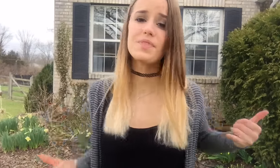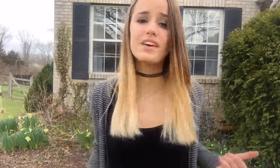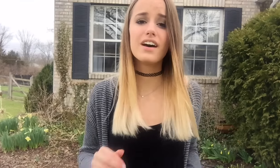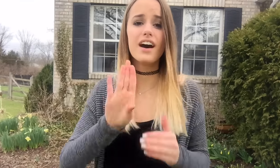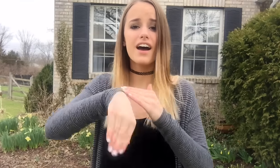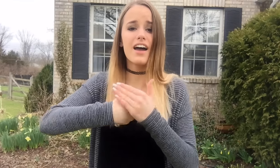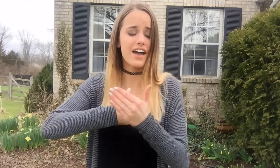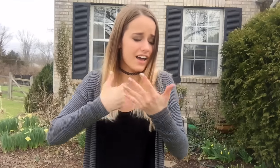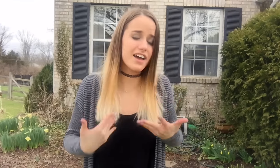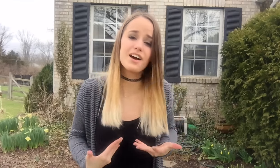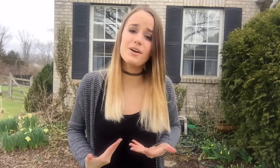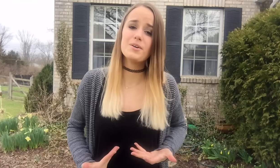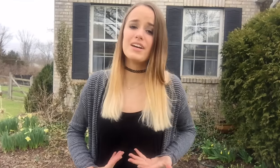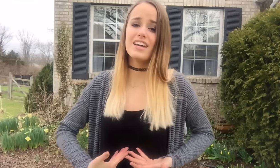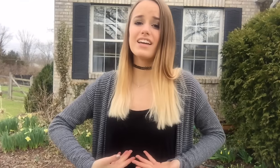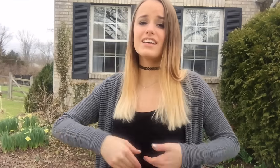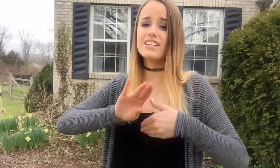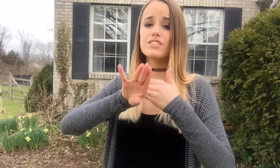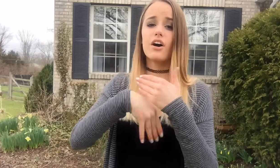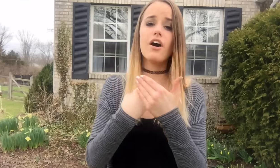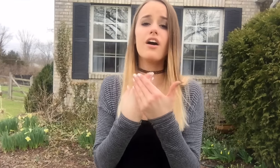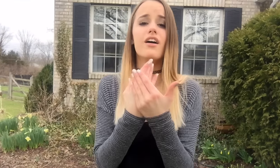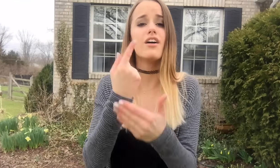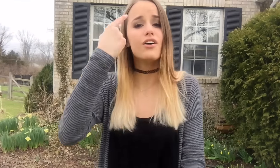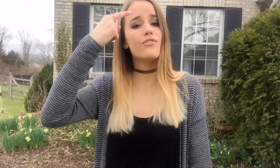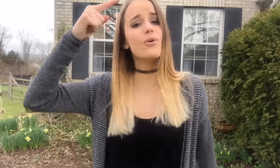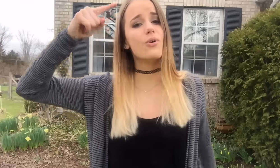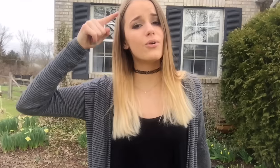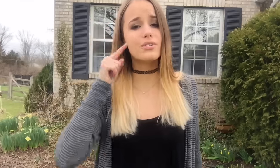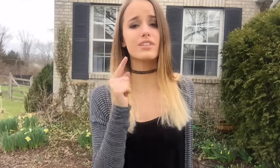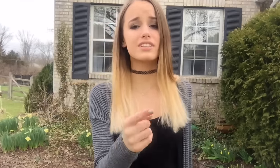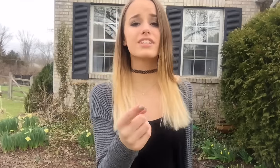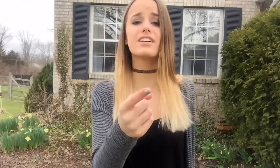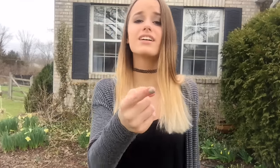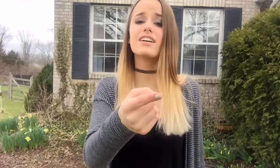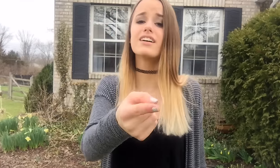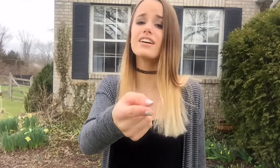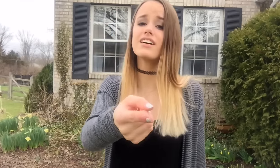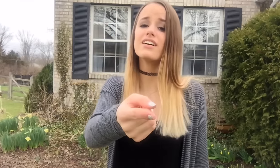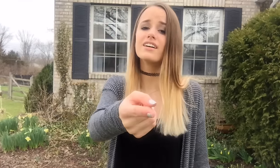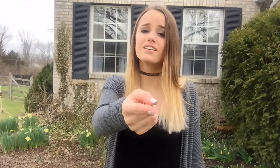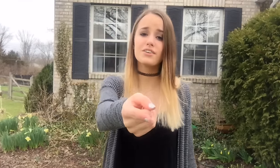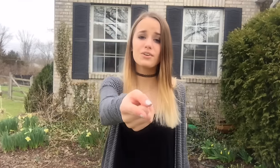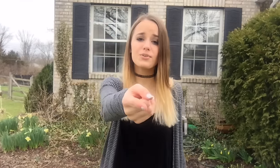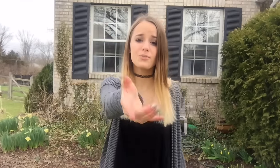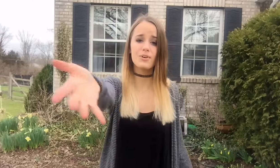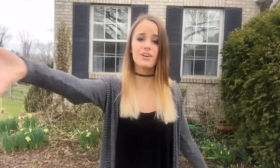All I am is all for you